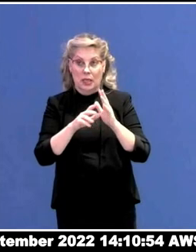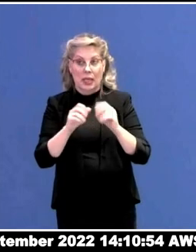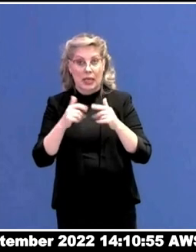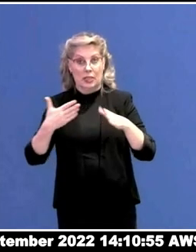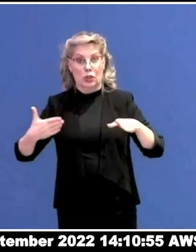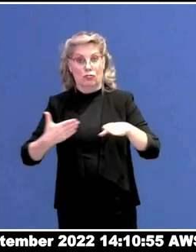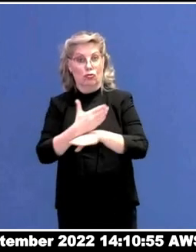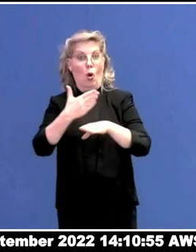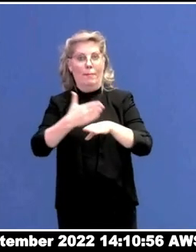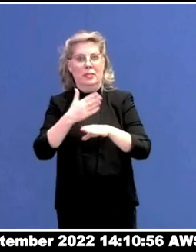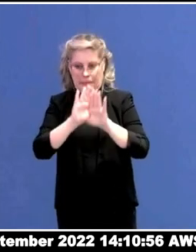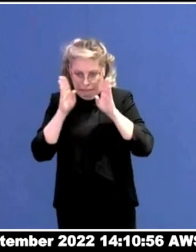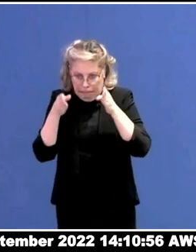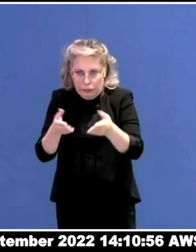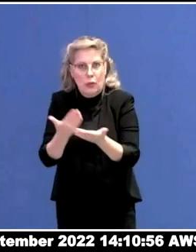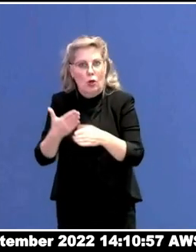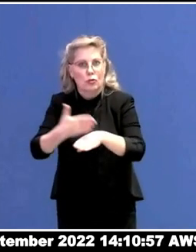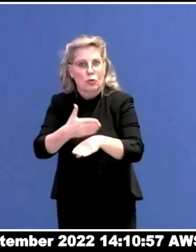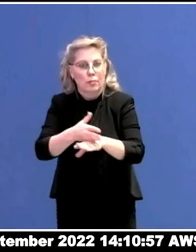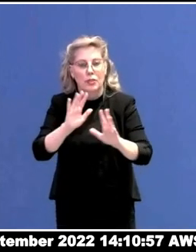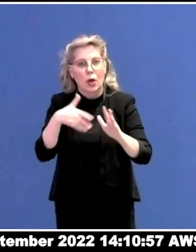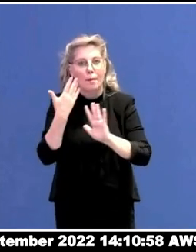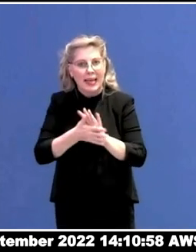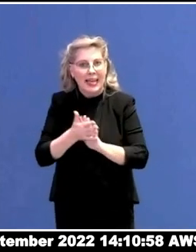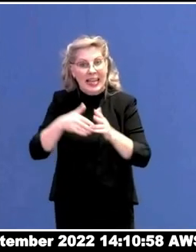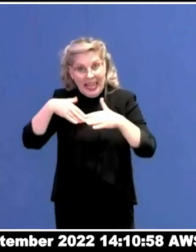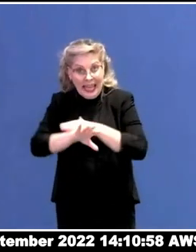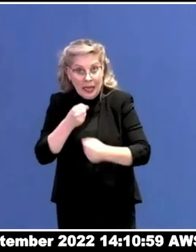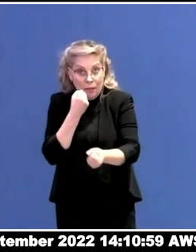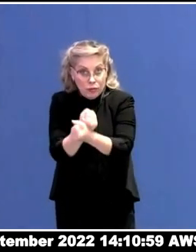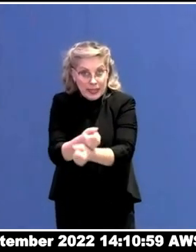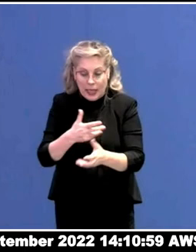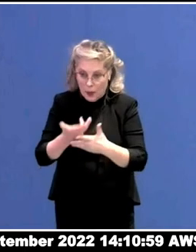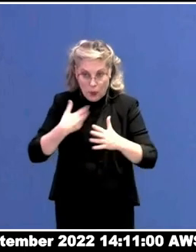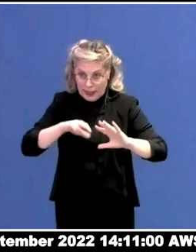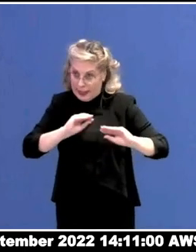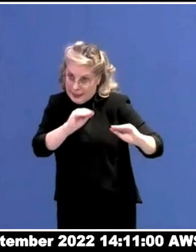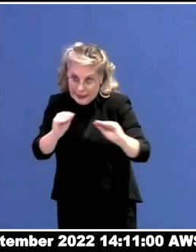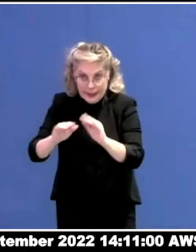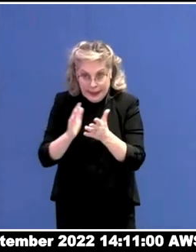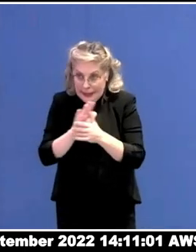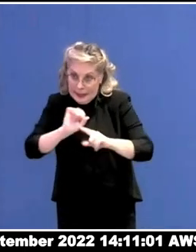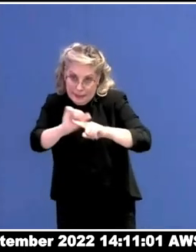employed when they are released, but if they don't have the capacity or the education to be able to do that, they are never going to get a job.